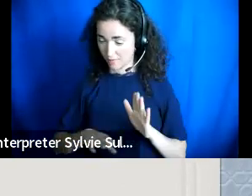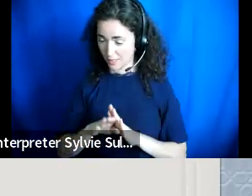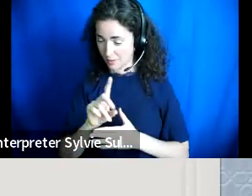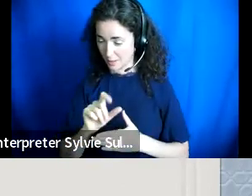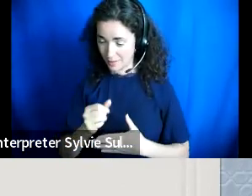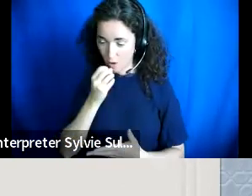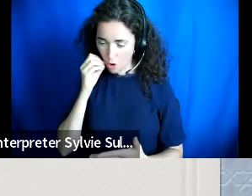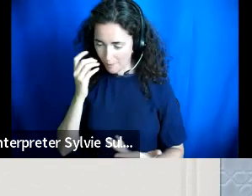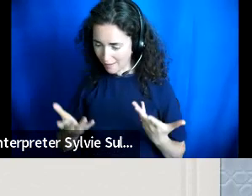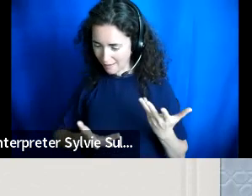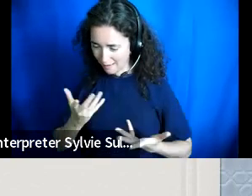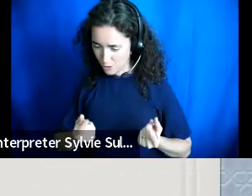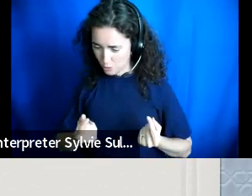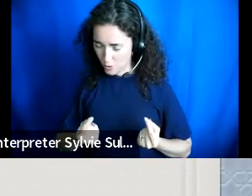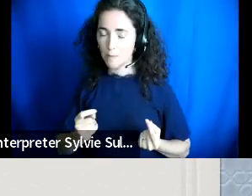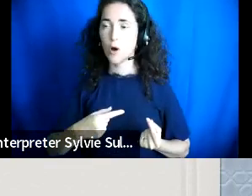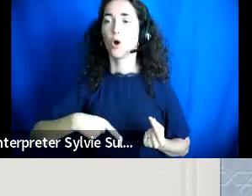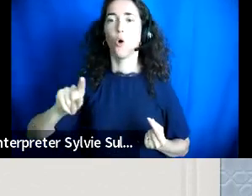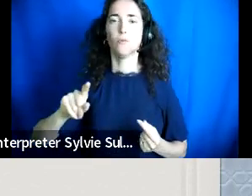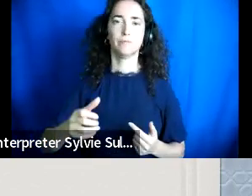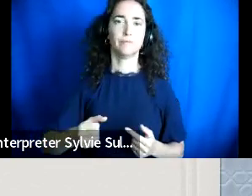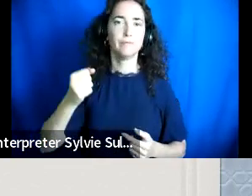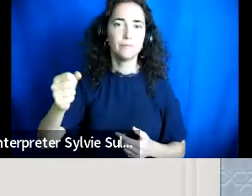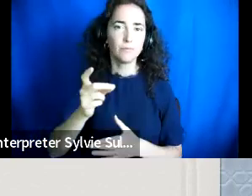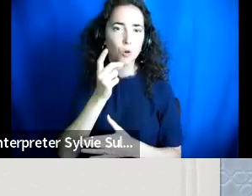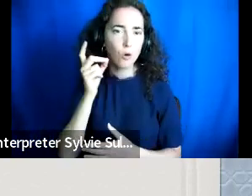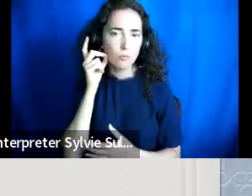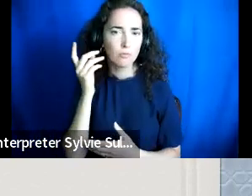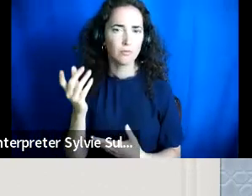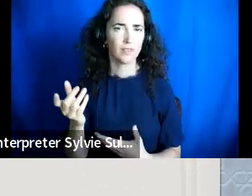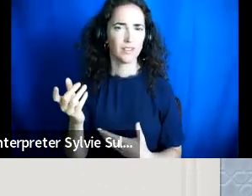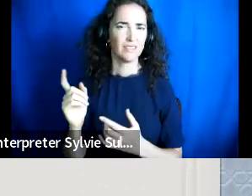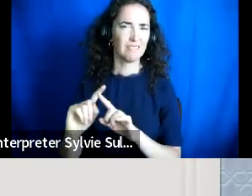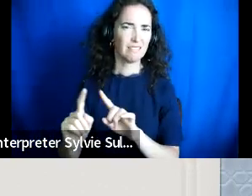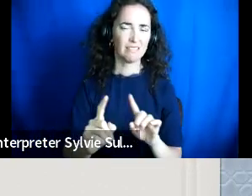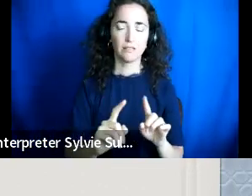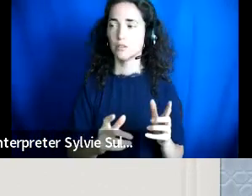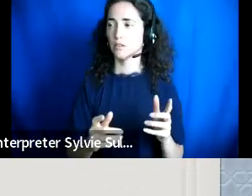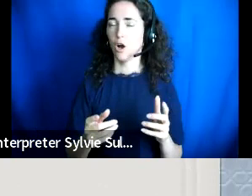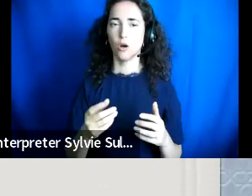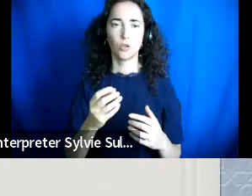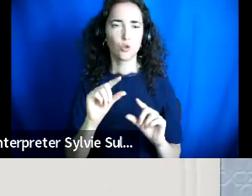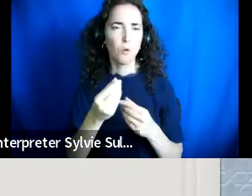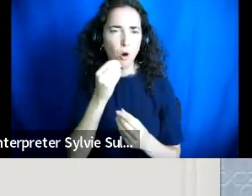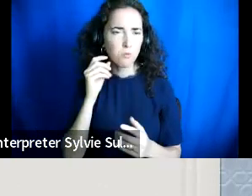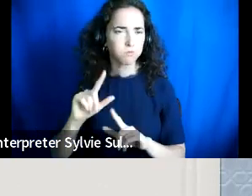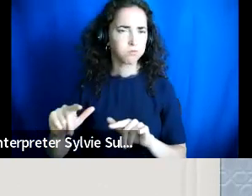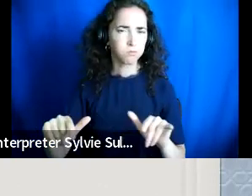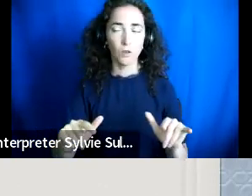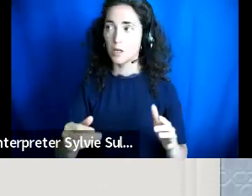So they had to go away into congregate settings, and there was no real, you know, funding or resources that began to change in 1,988.